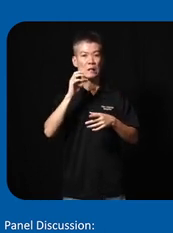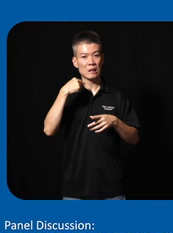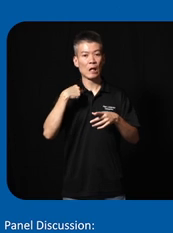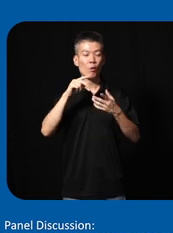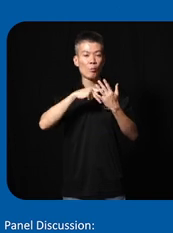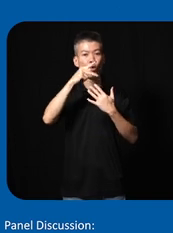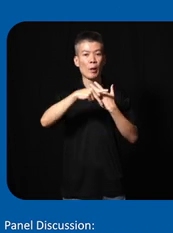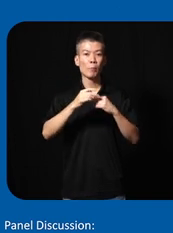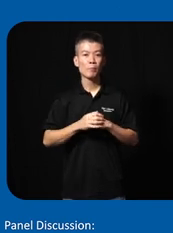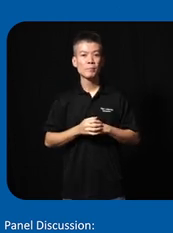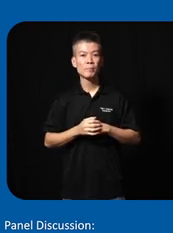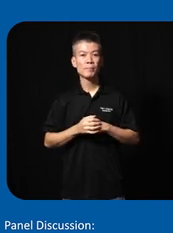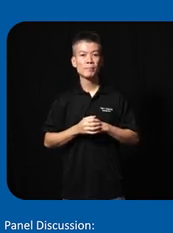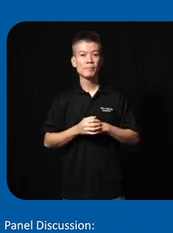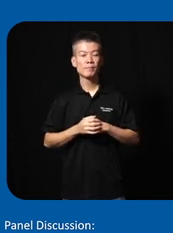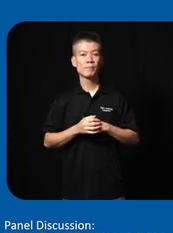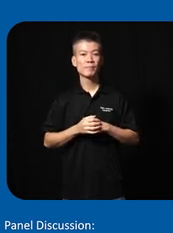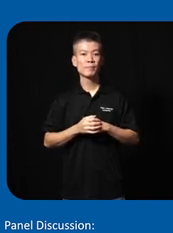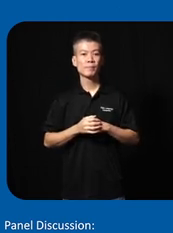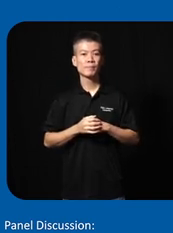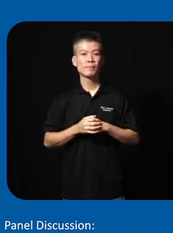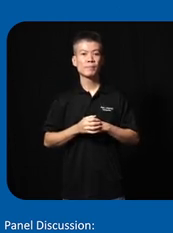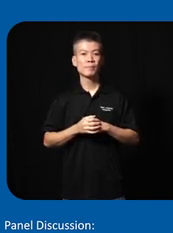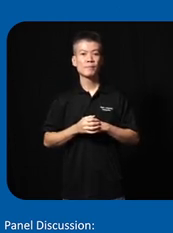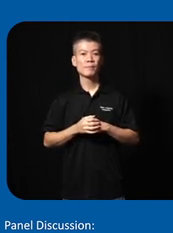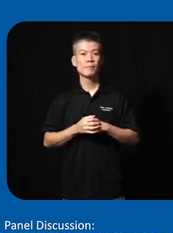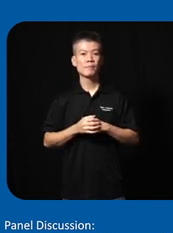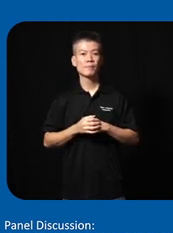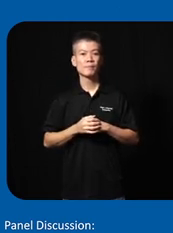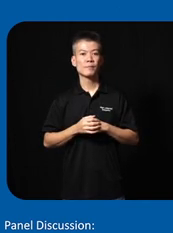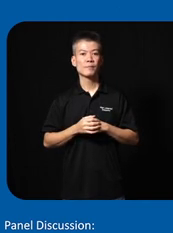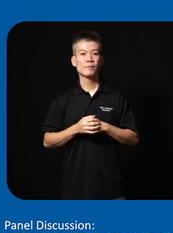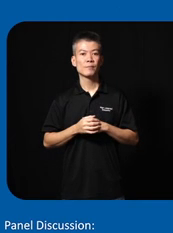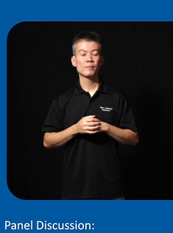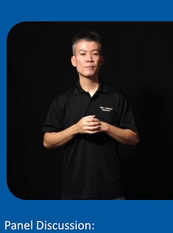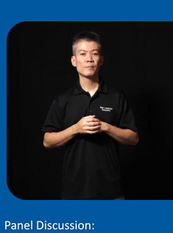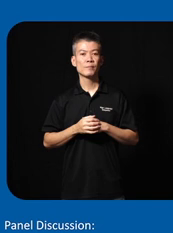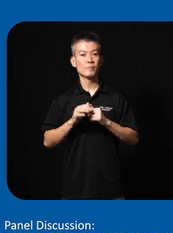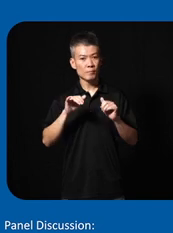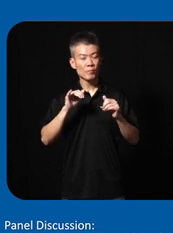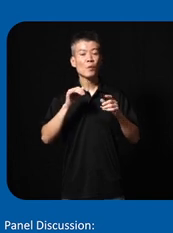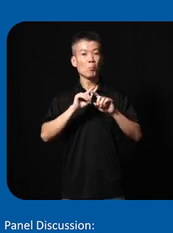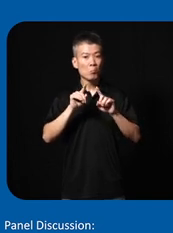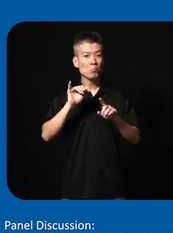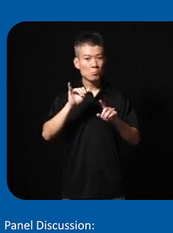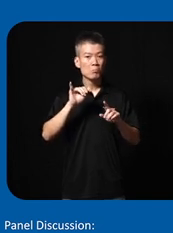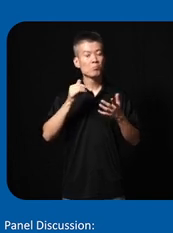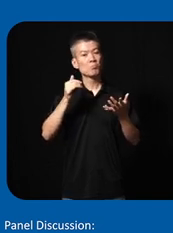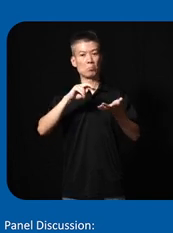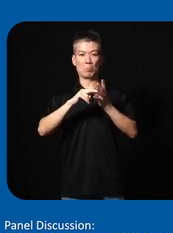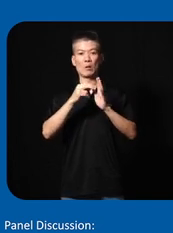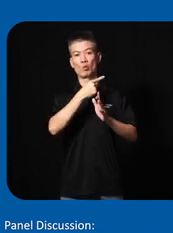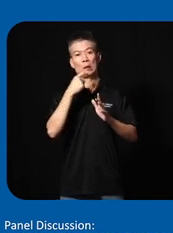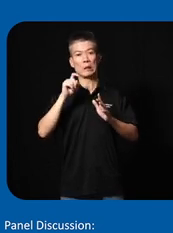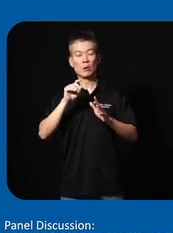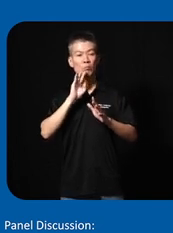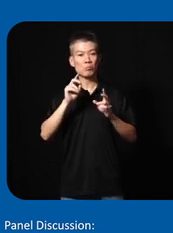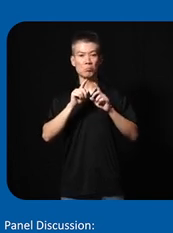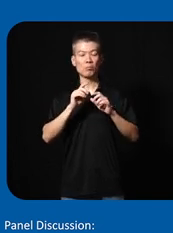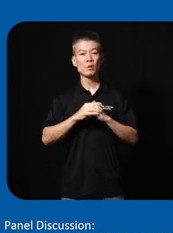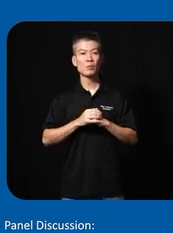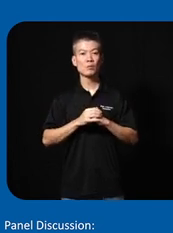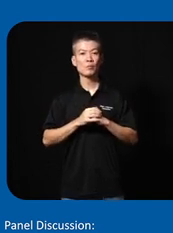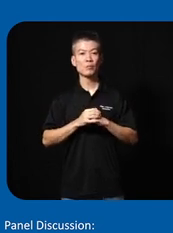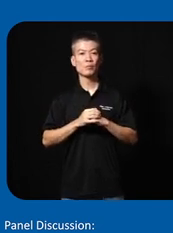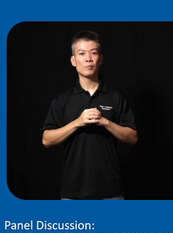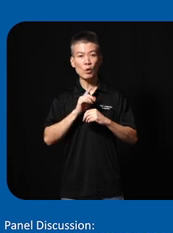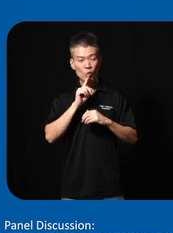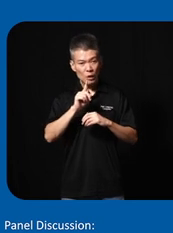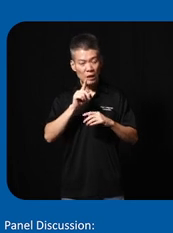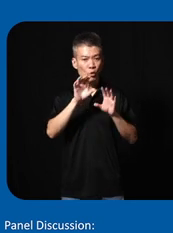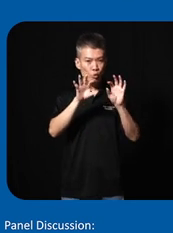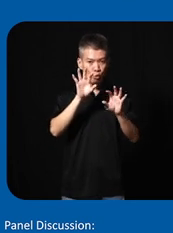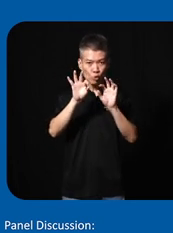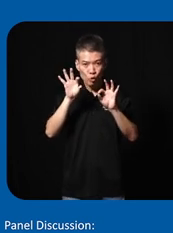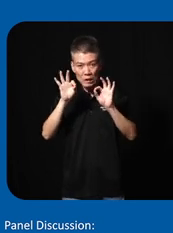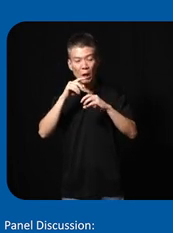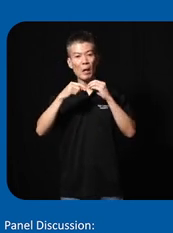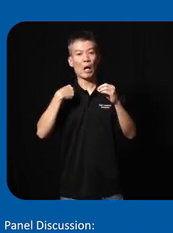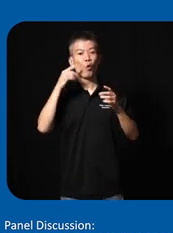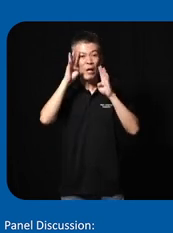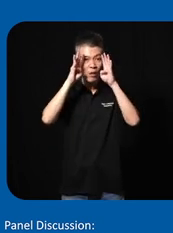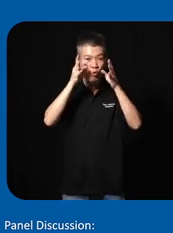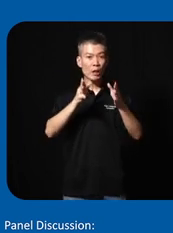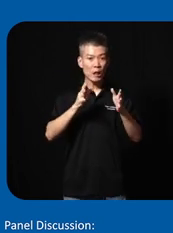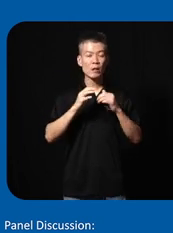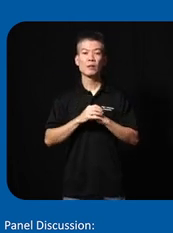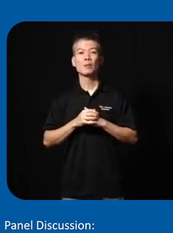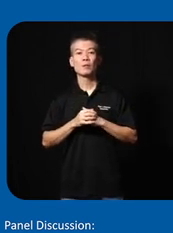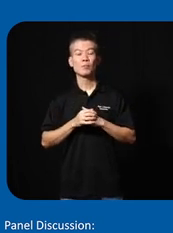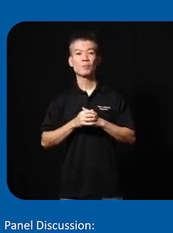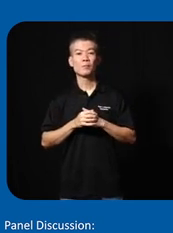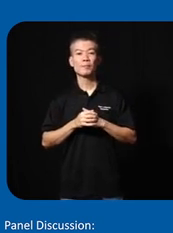program yeah but that also meant that we had to be really choosy about our innovators so